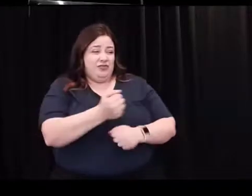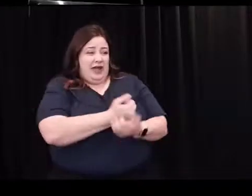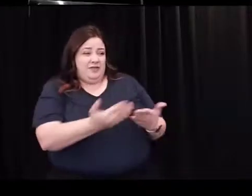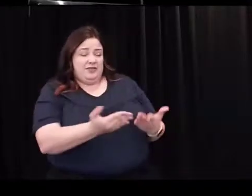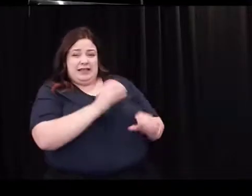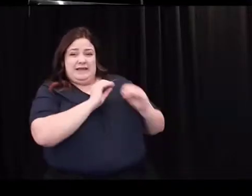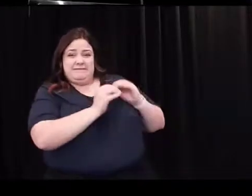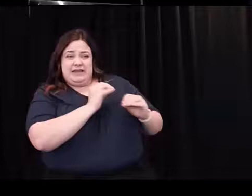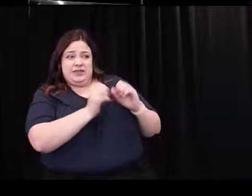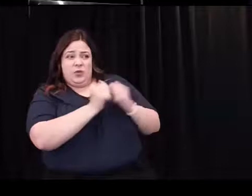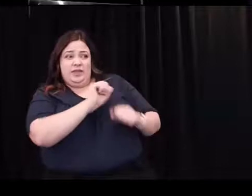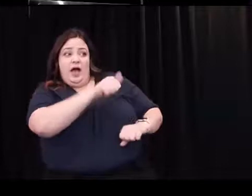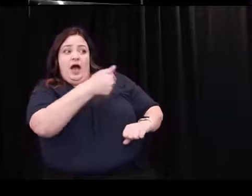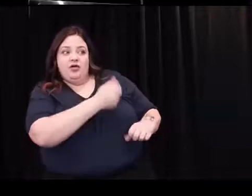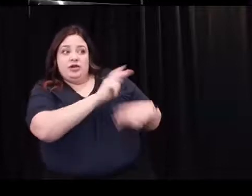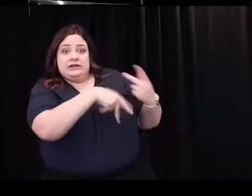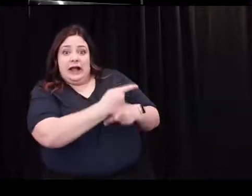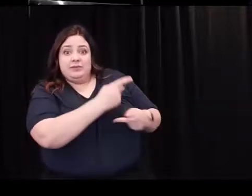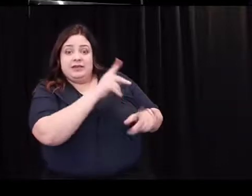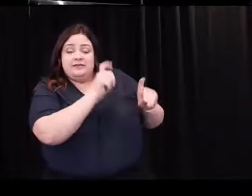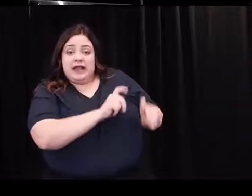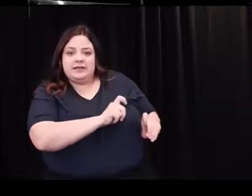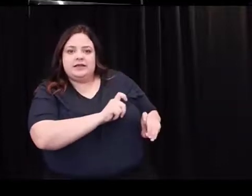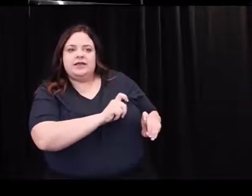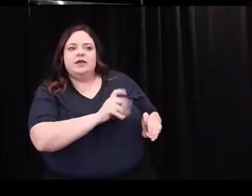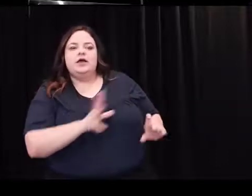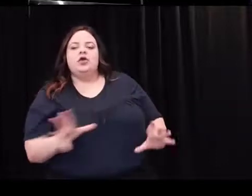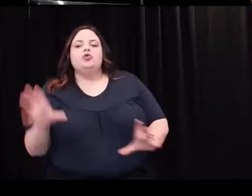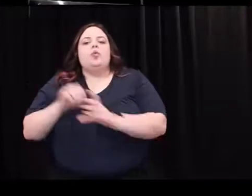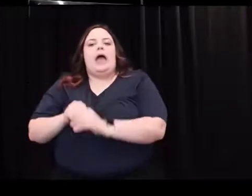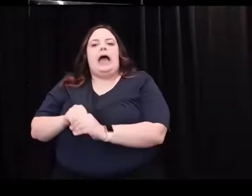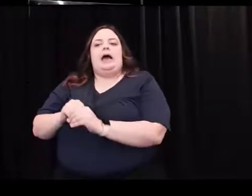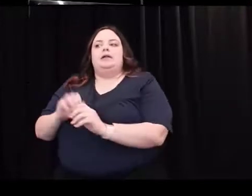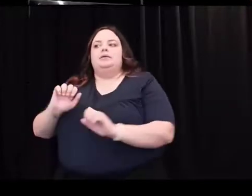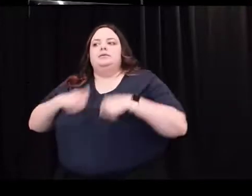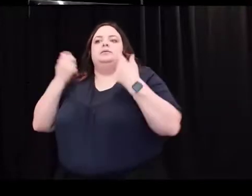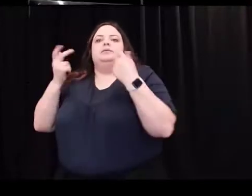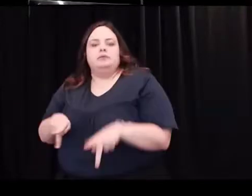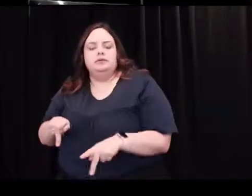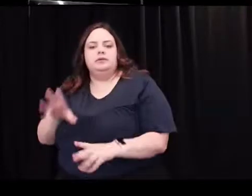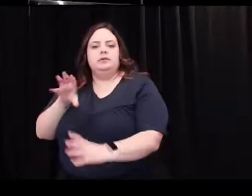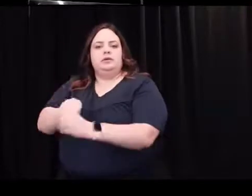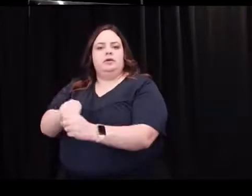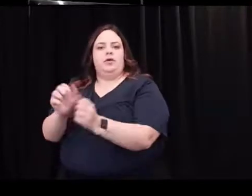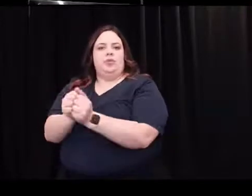of testing, that's when you add people to the mix. Yeah, I think one of the people here had a